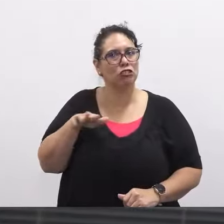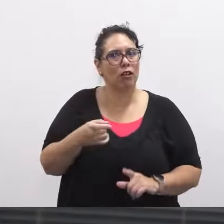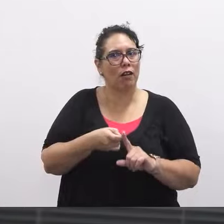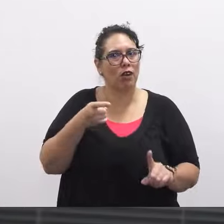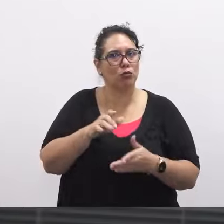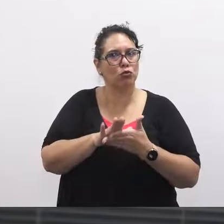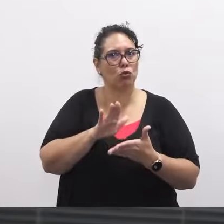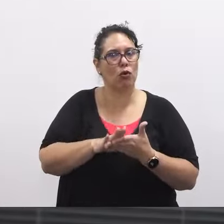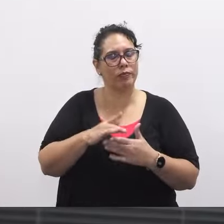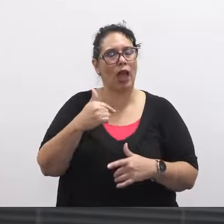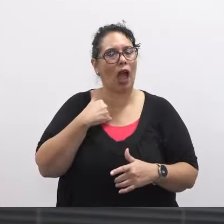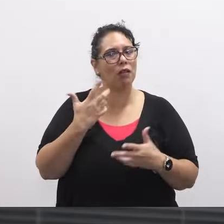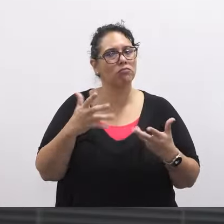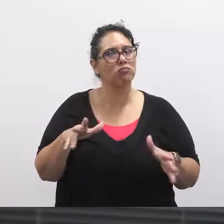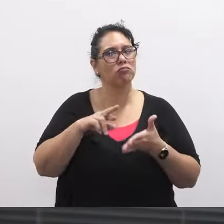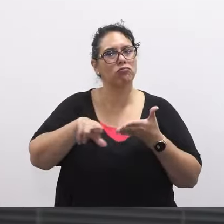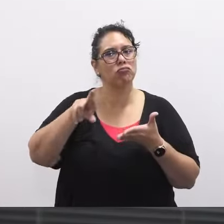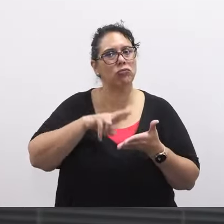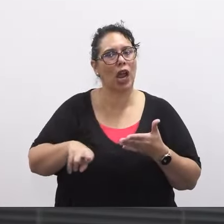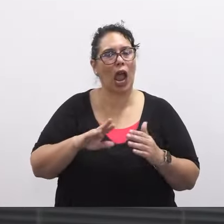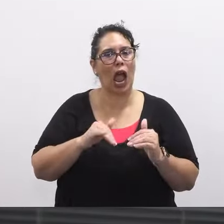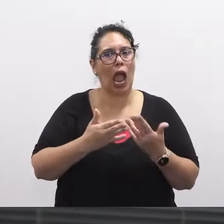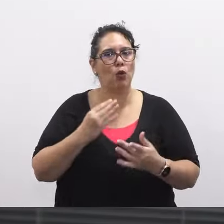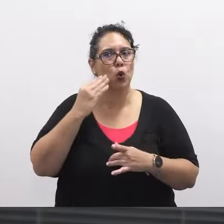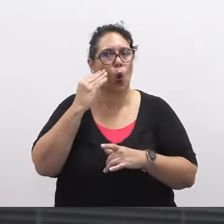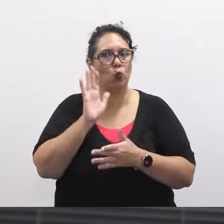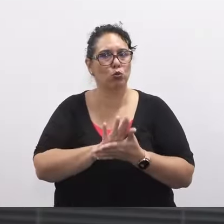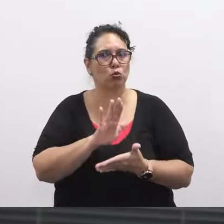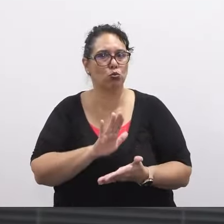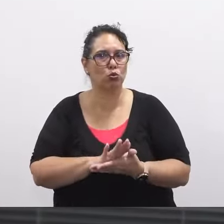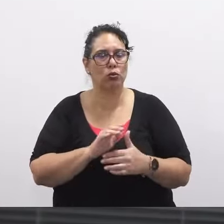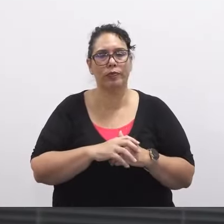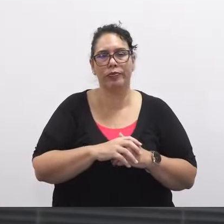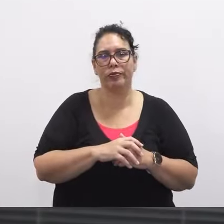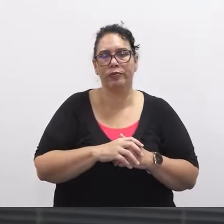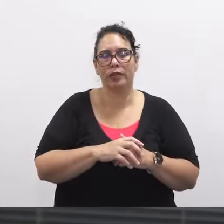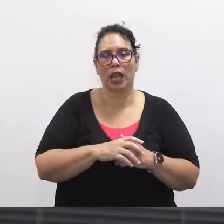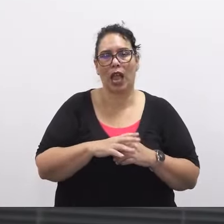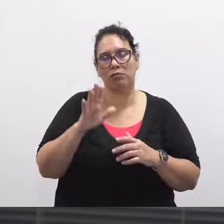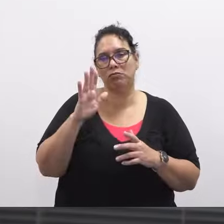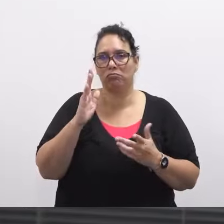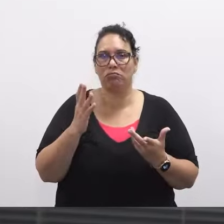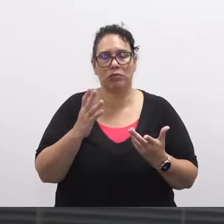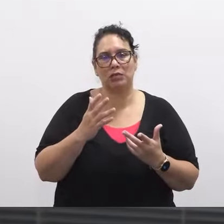I have done my research on how to homeschool and have created a future pod with other families.